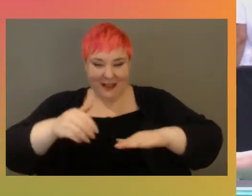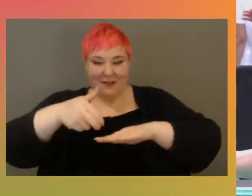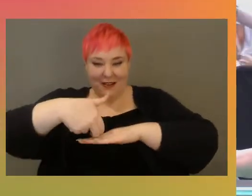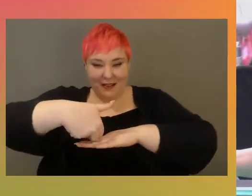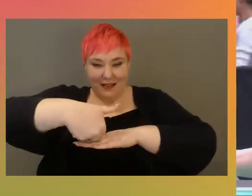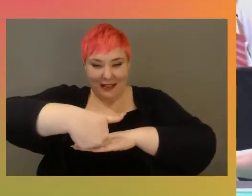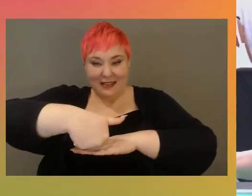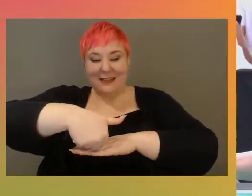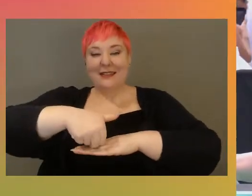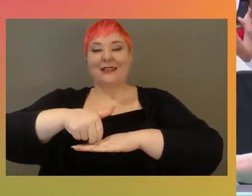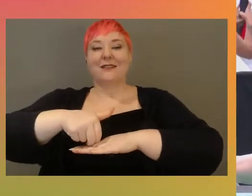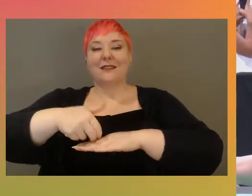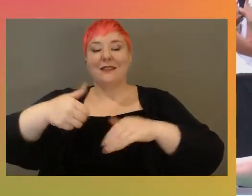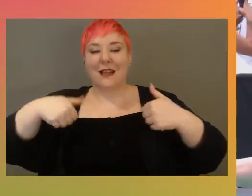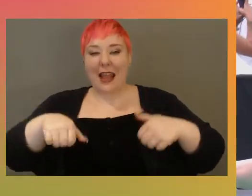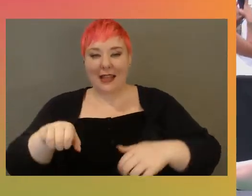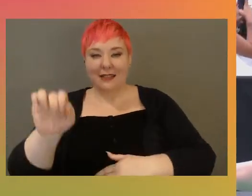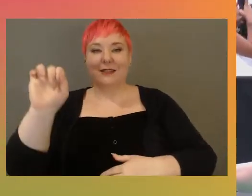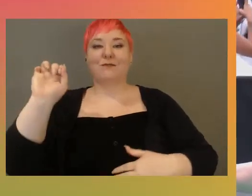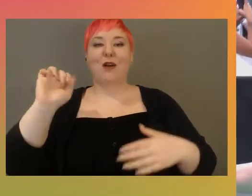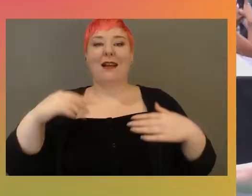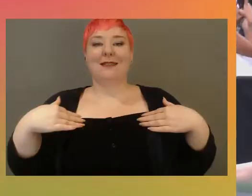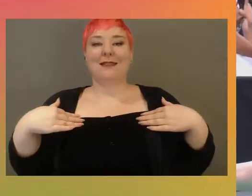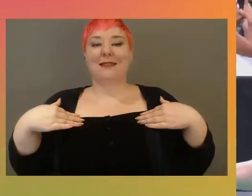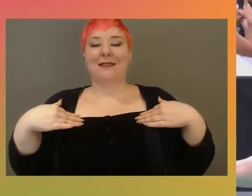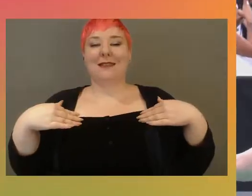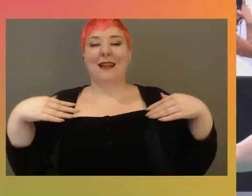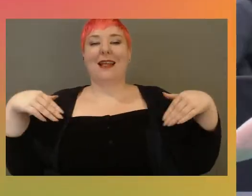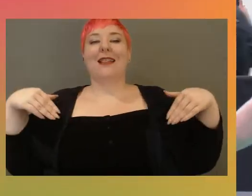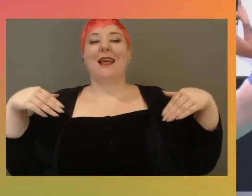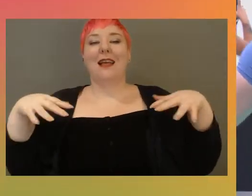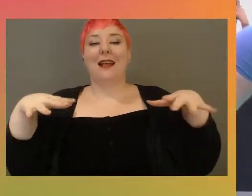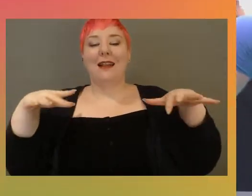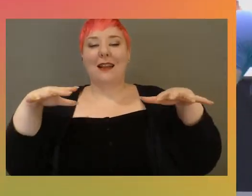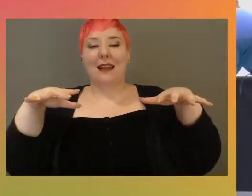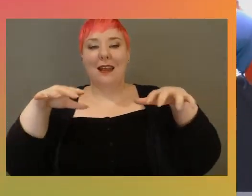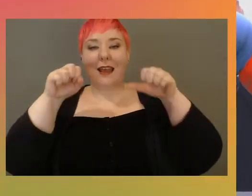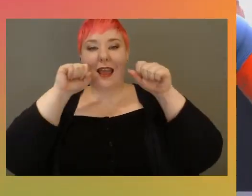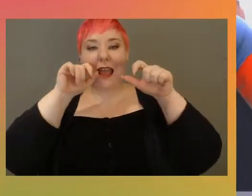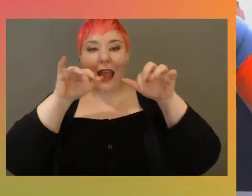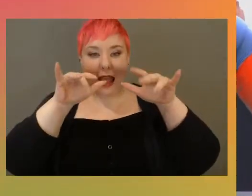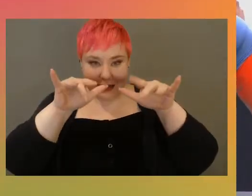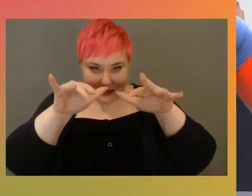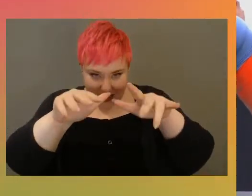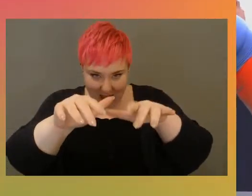CHATURANGA UP DOG. THIS IS THE MOMENT. BEND YOUR ELBOWS INTO A PUSH-UP,